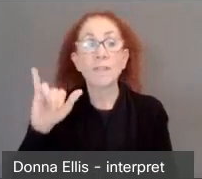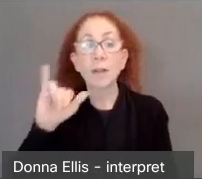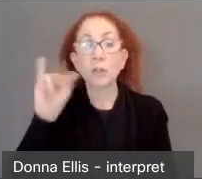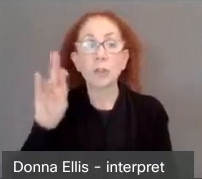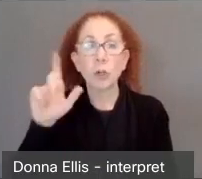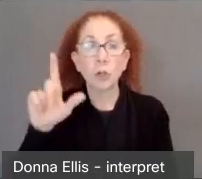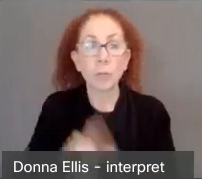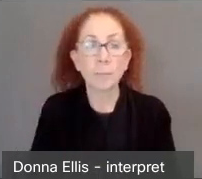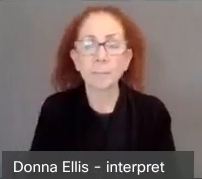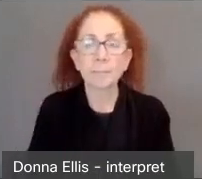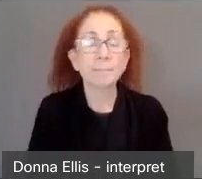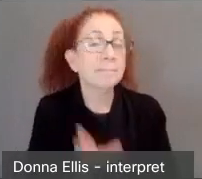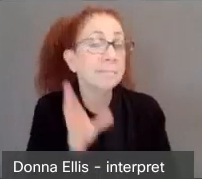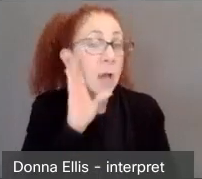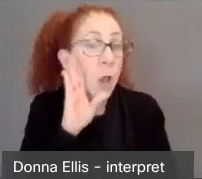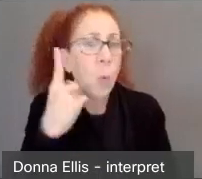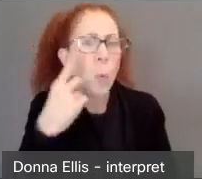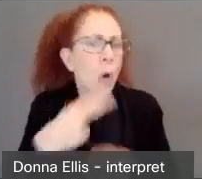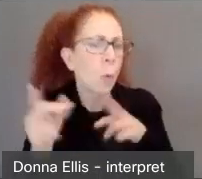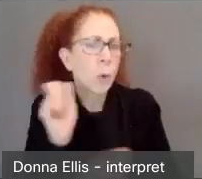[Reporter] Hello. Just one quick question about mask